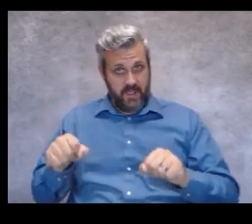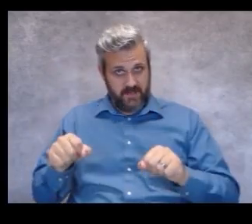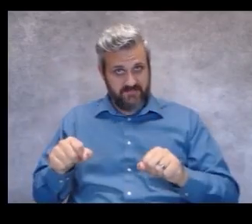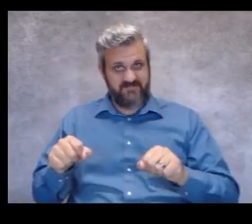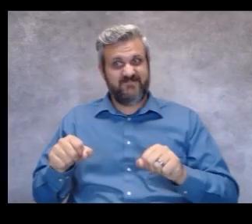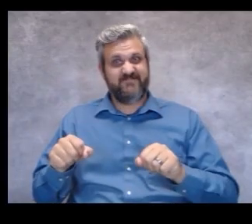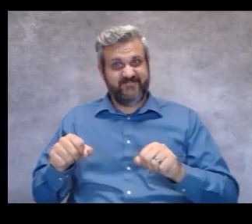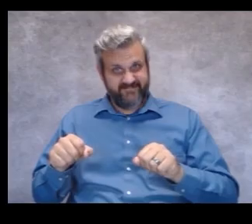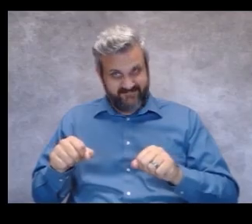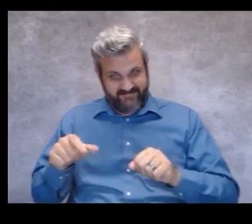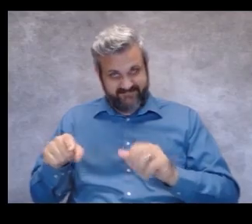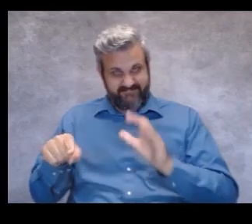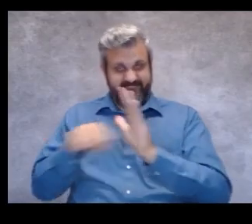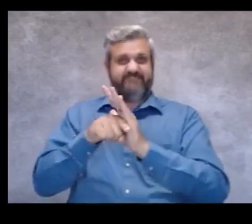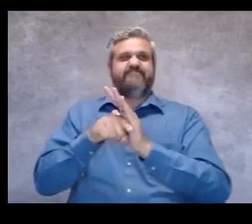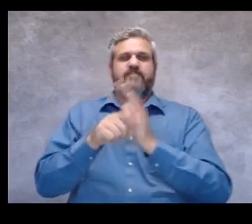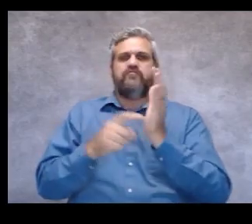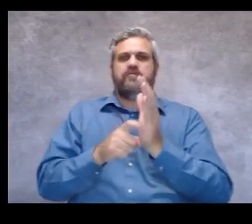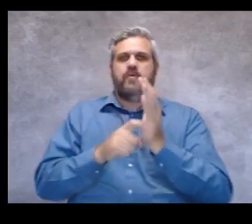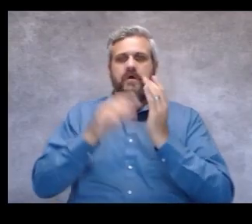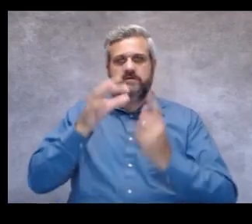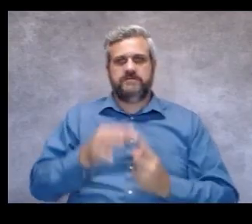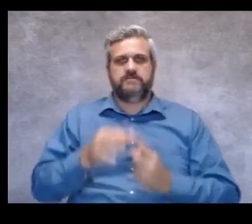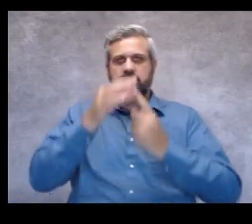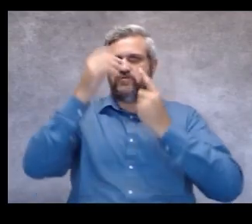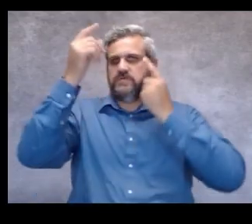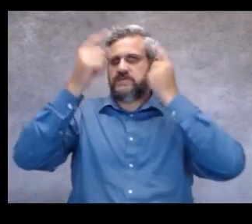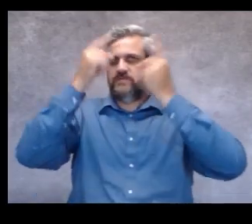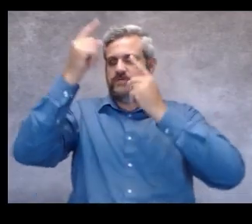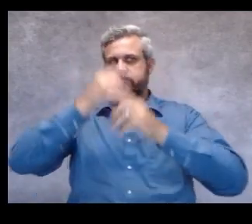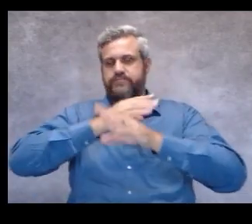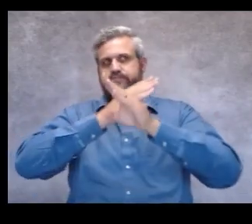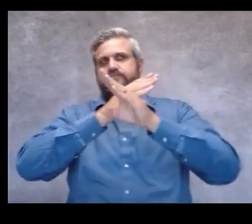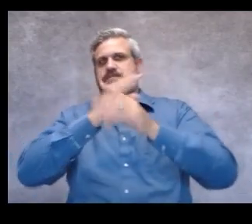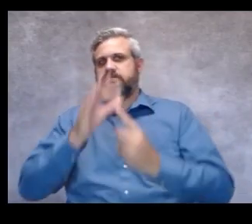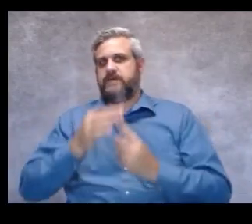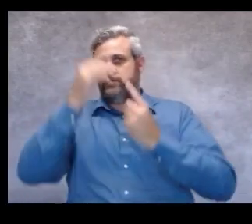to a degree that require special considerations.